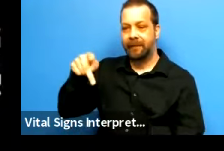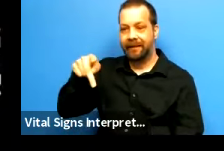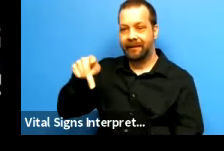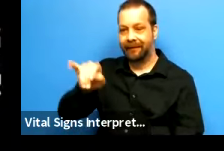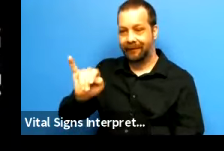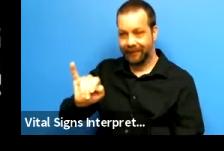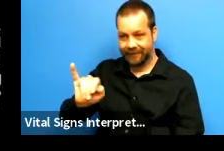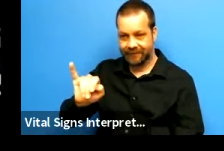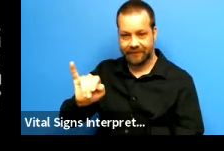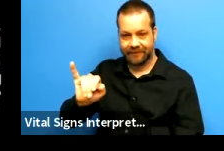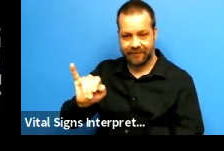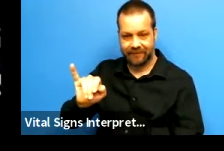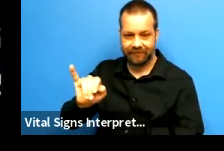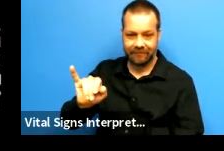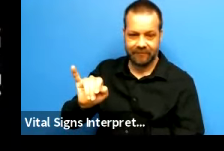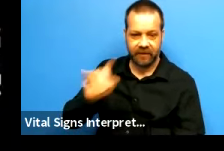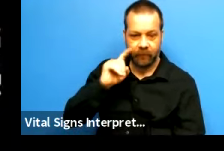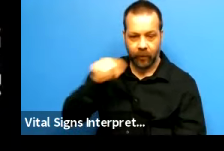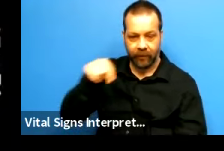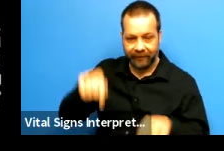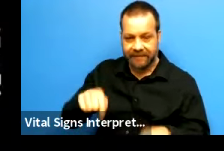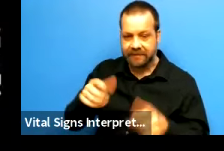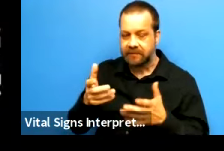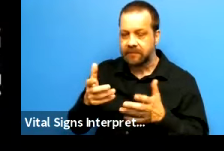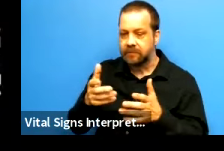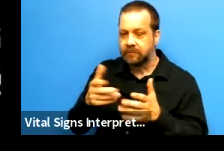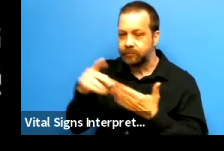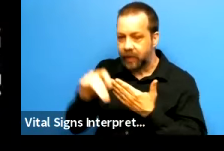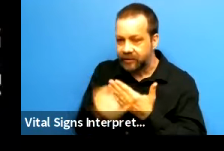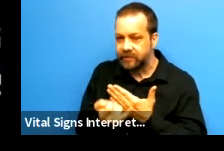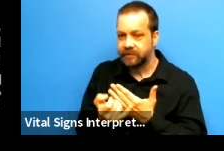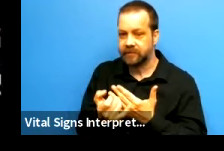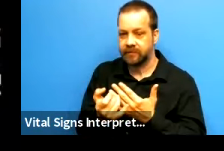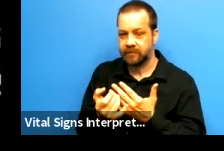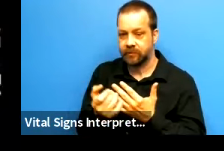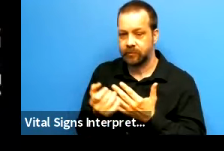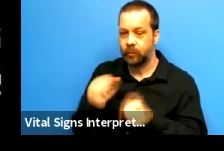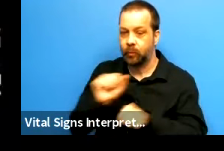that we are working on in collaboration with a lot of folks here.